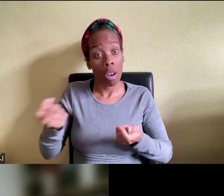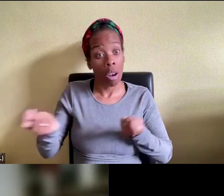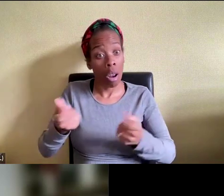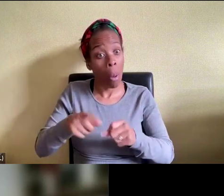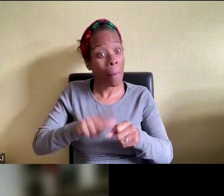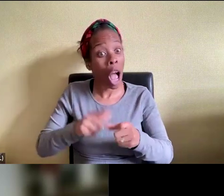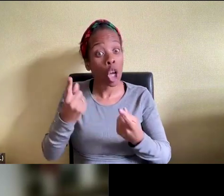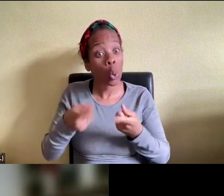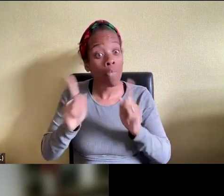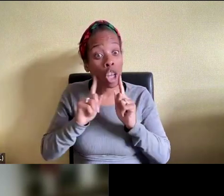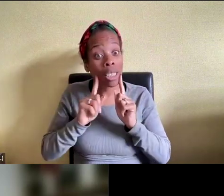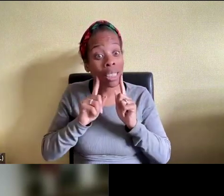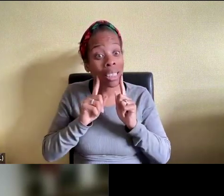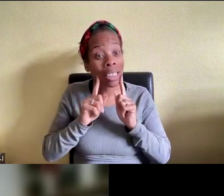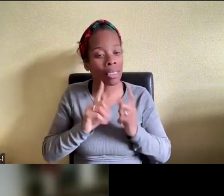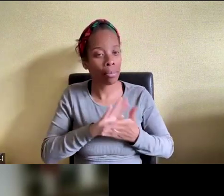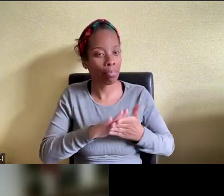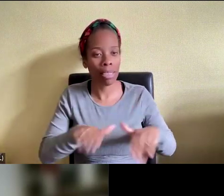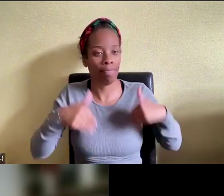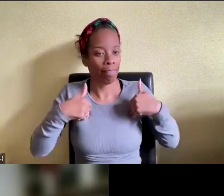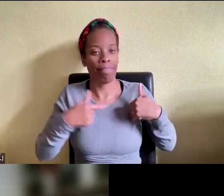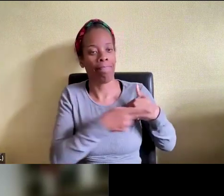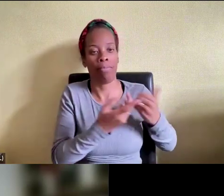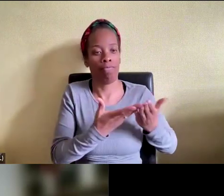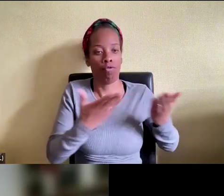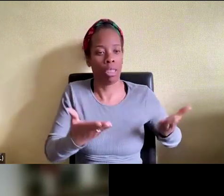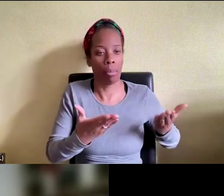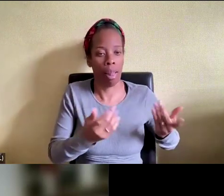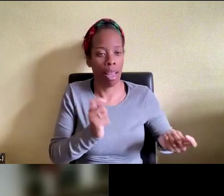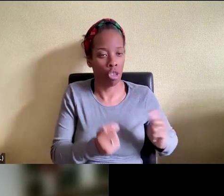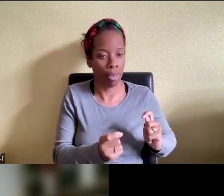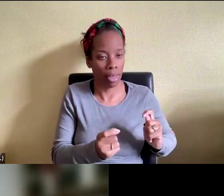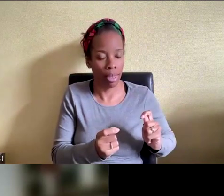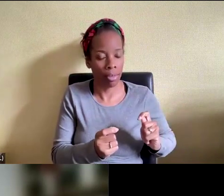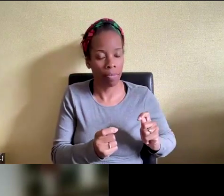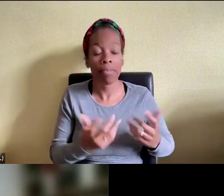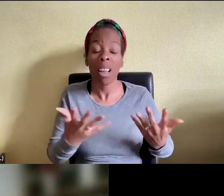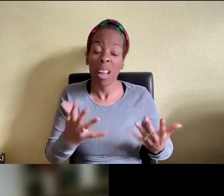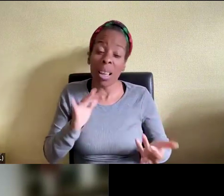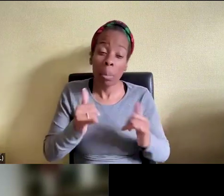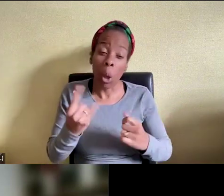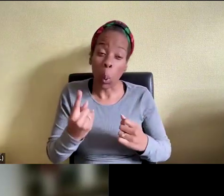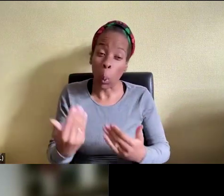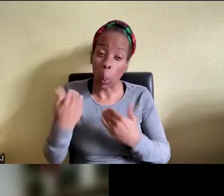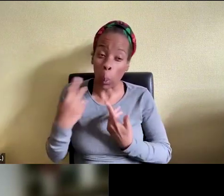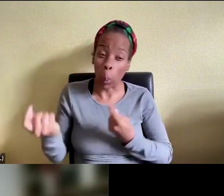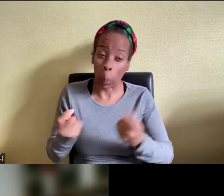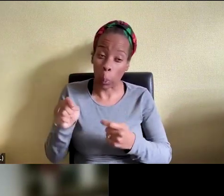reasonable adjustments. Again it would depend on the nature of the service offering that accommodation,